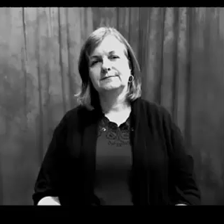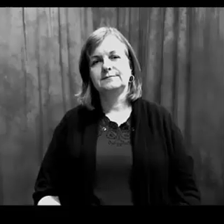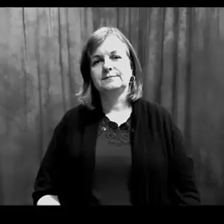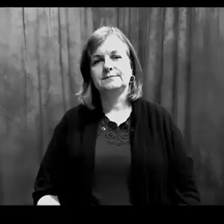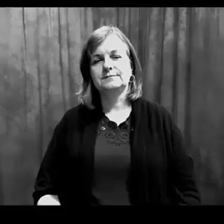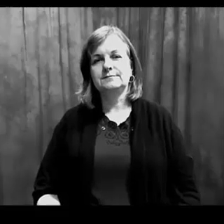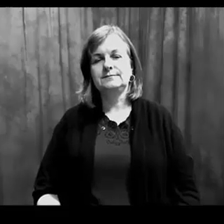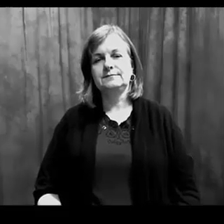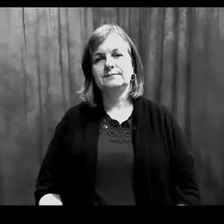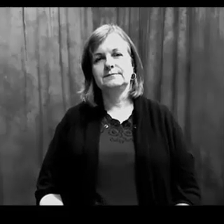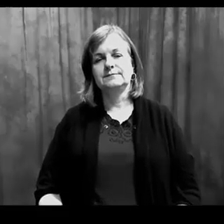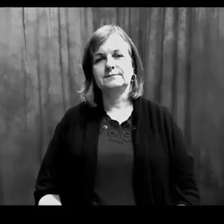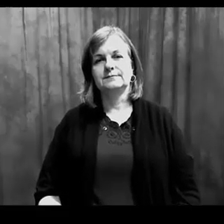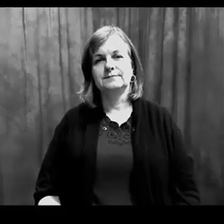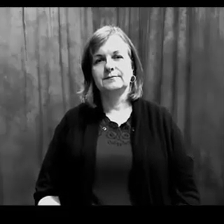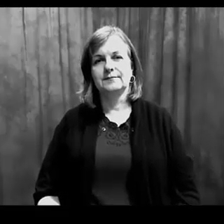time